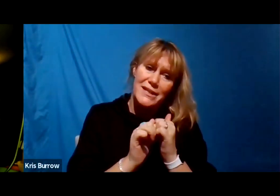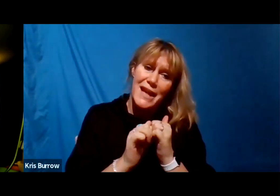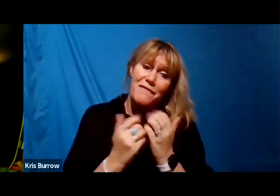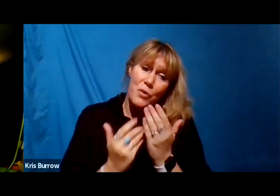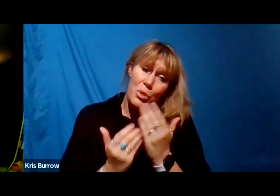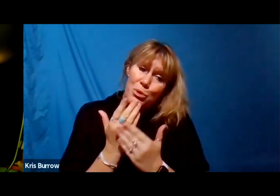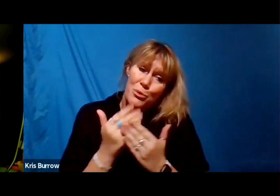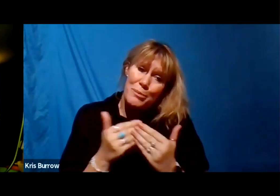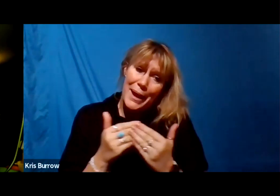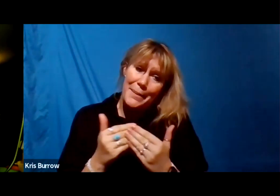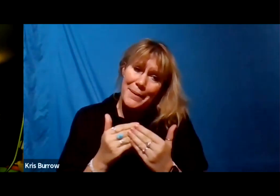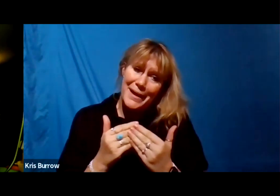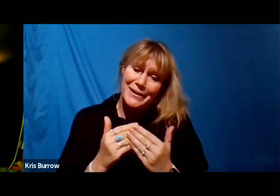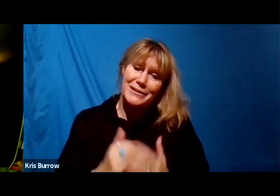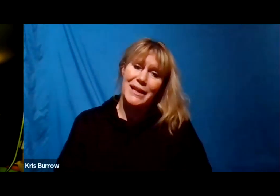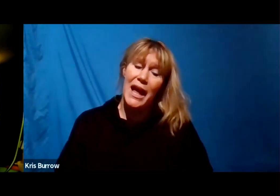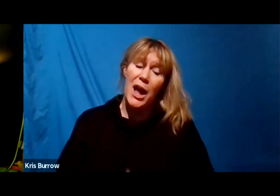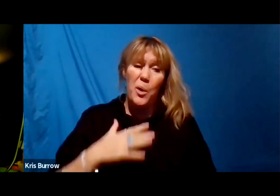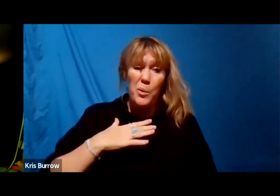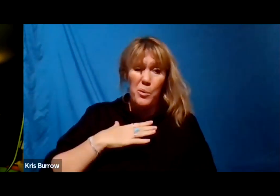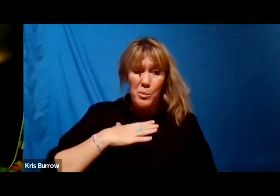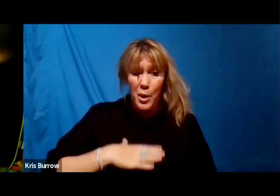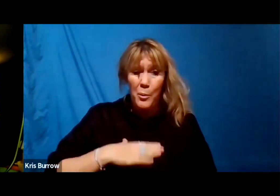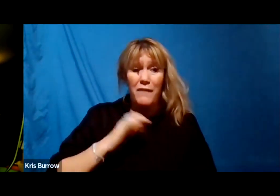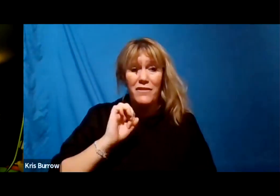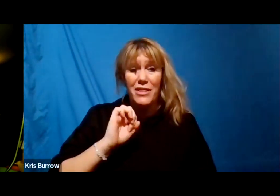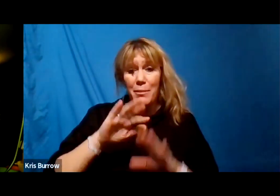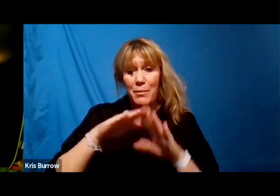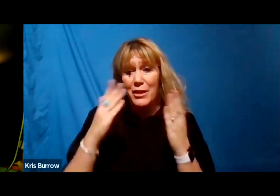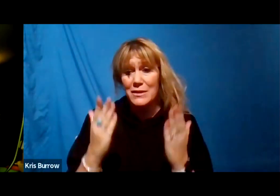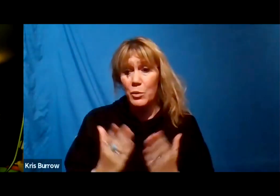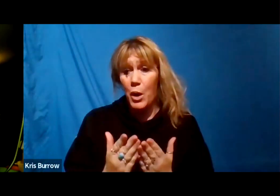Is this B, no this is